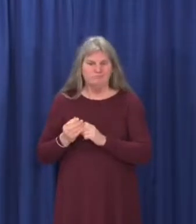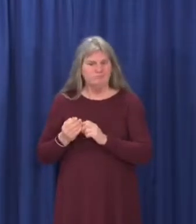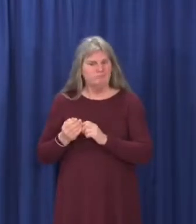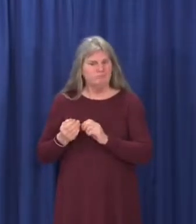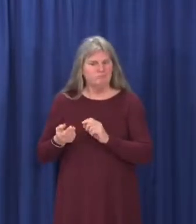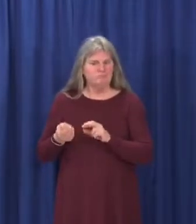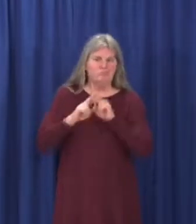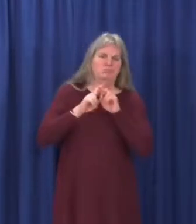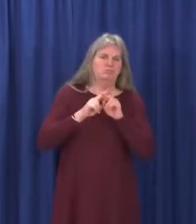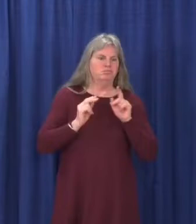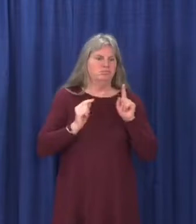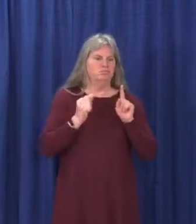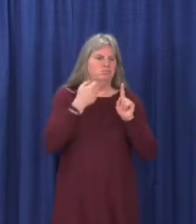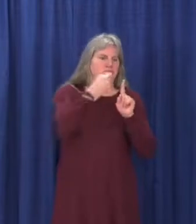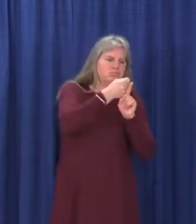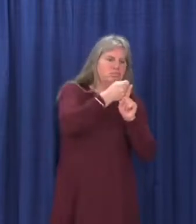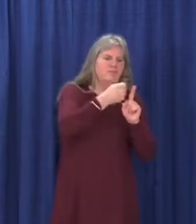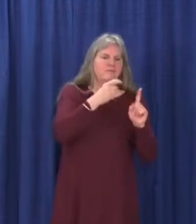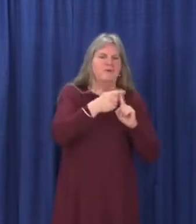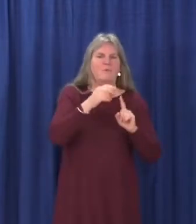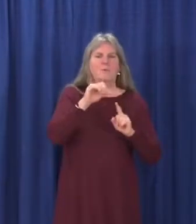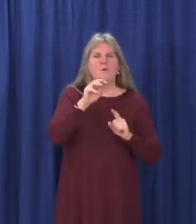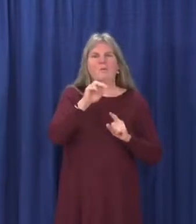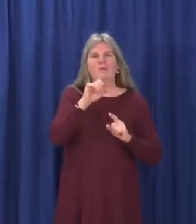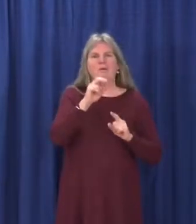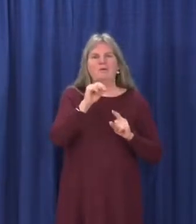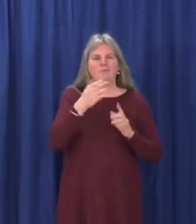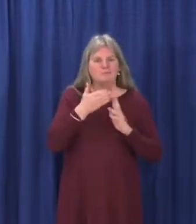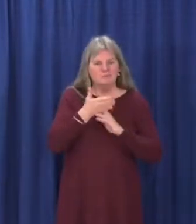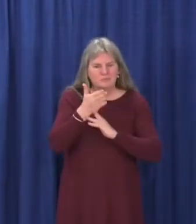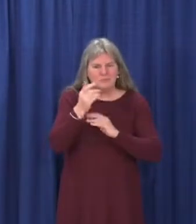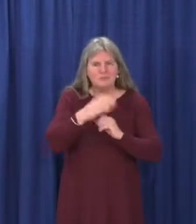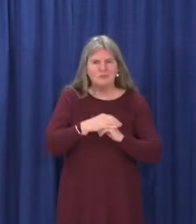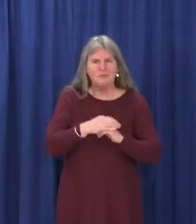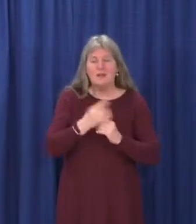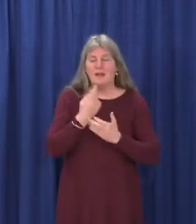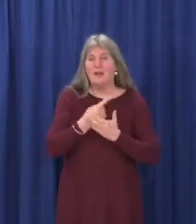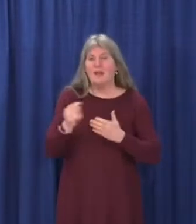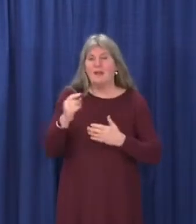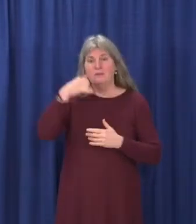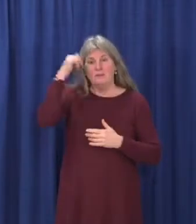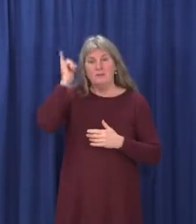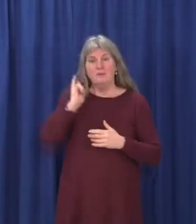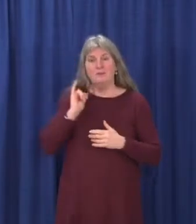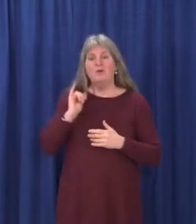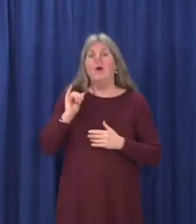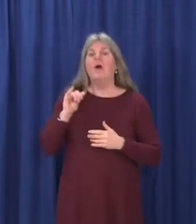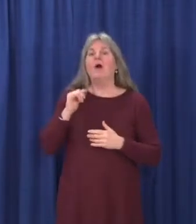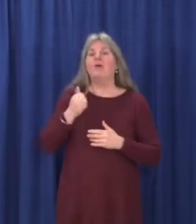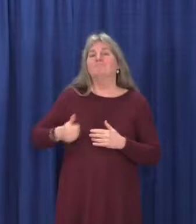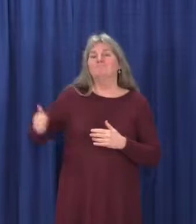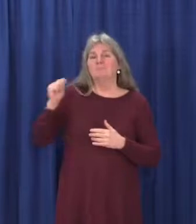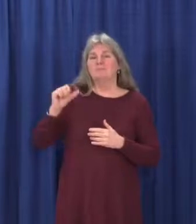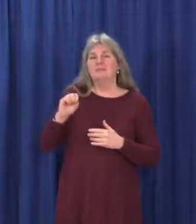of the Omicron variant. Last week, Premier Silver laid out our plans for lifting public health measures